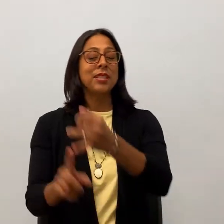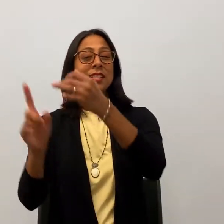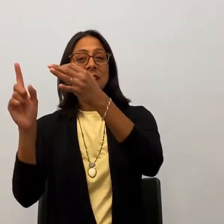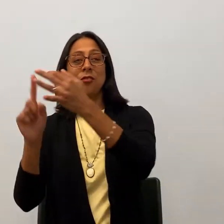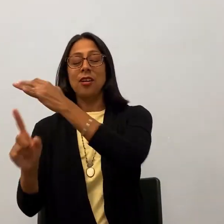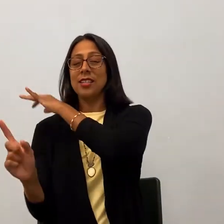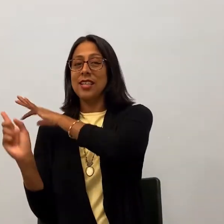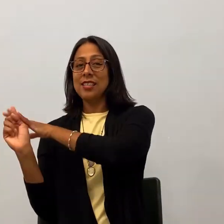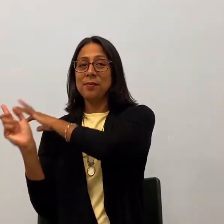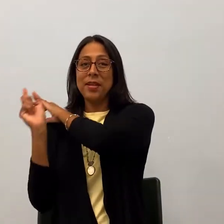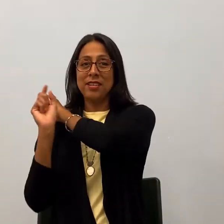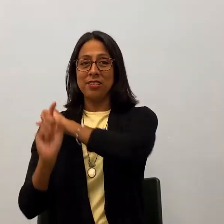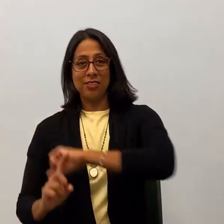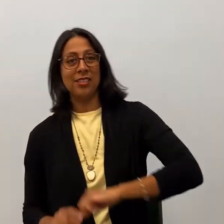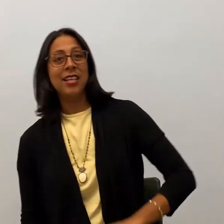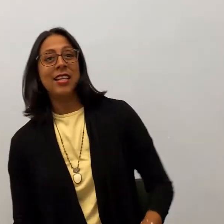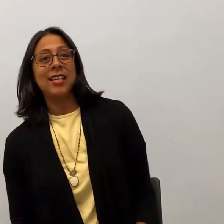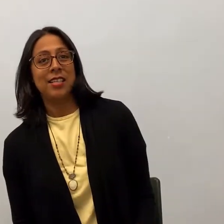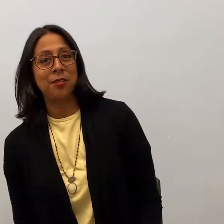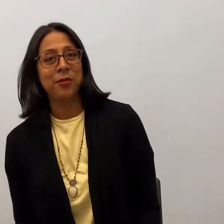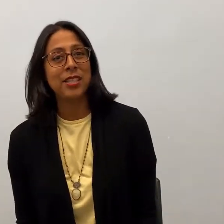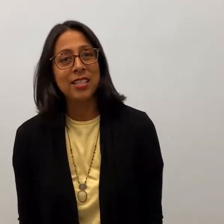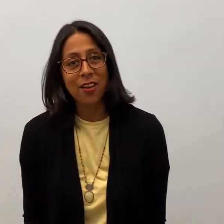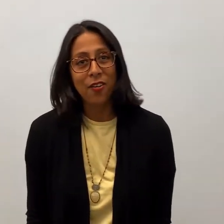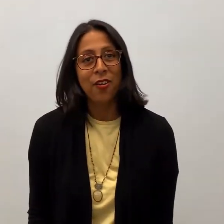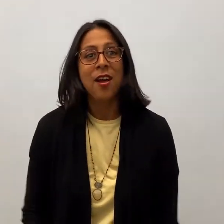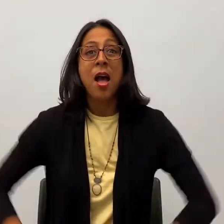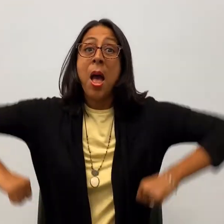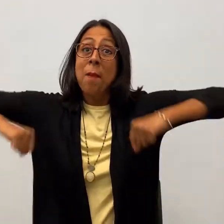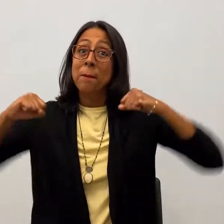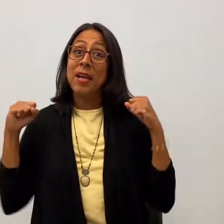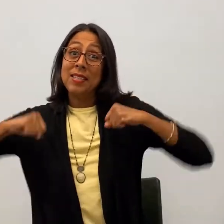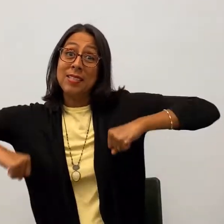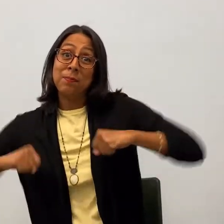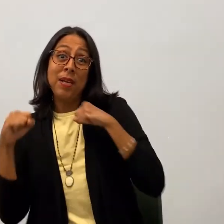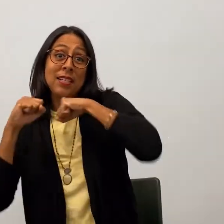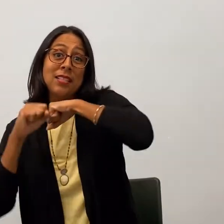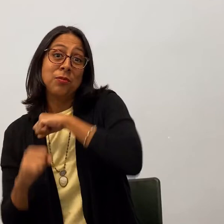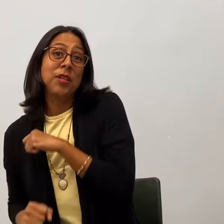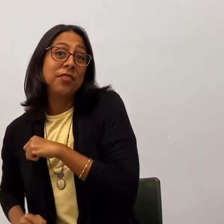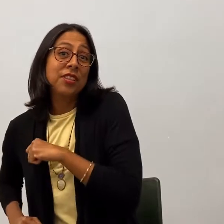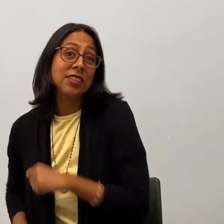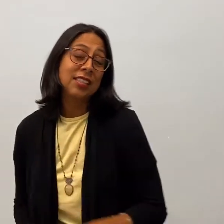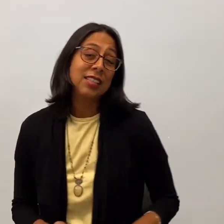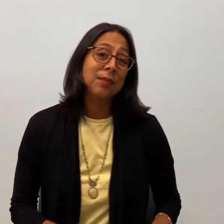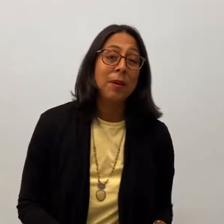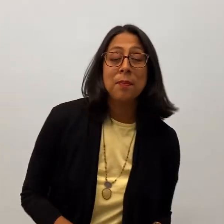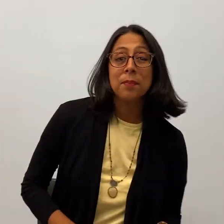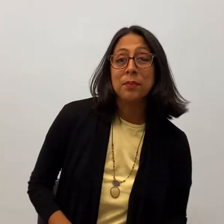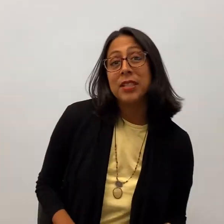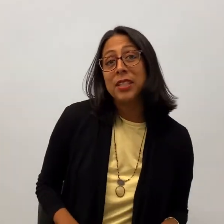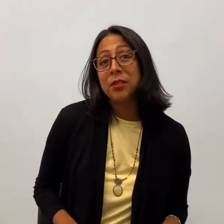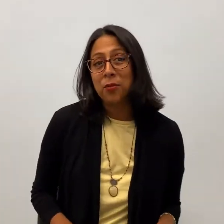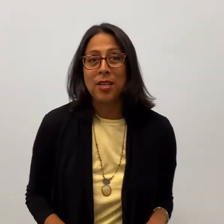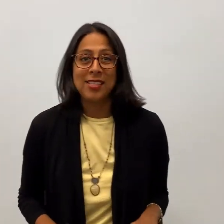Bees, crocodiles, and bears. Here we go. Buzz buzz went the little bumble bee one day